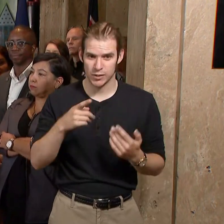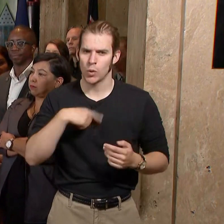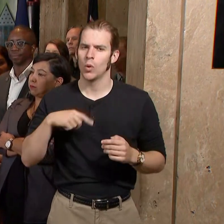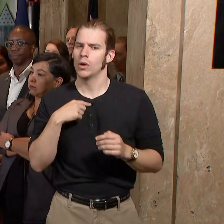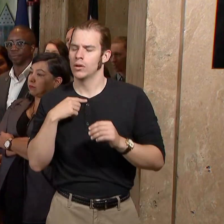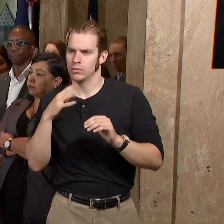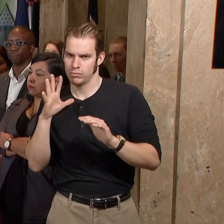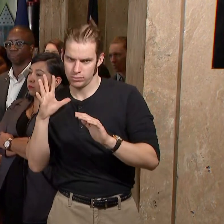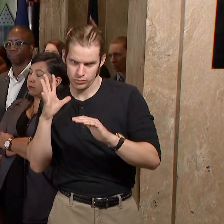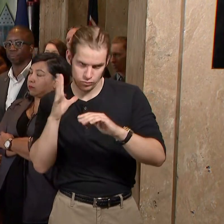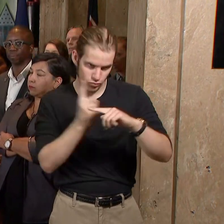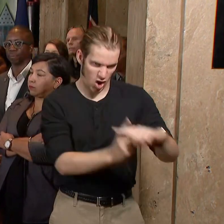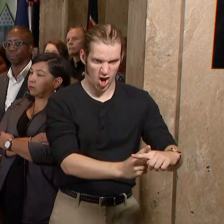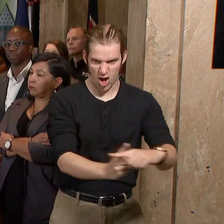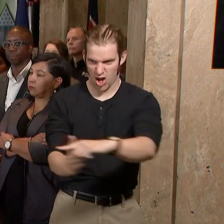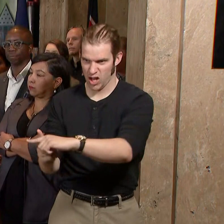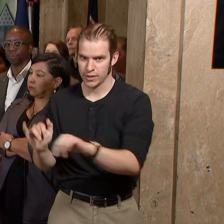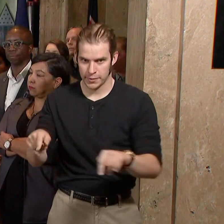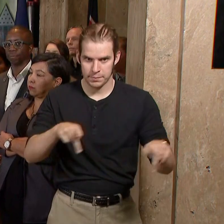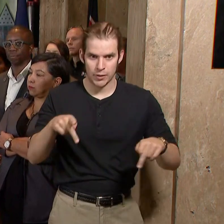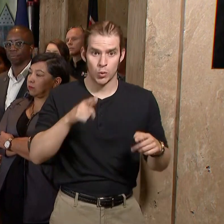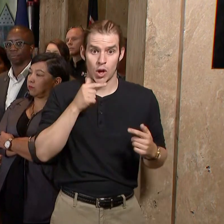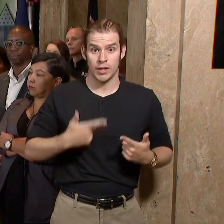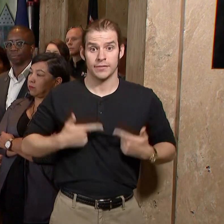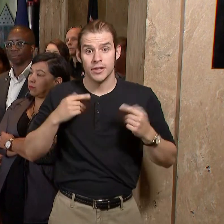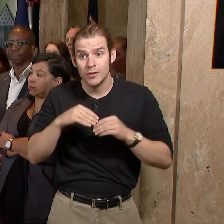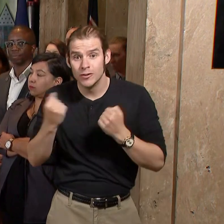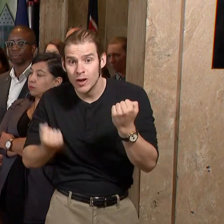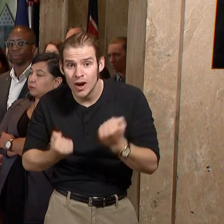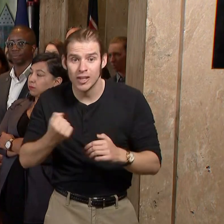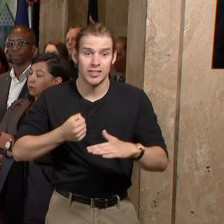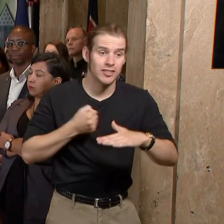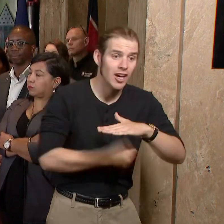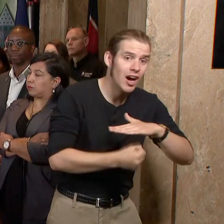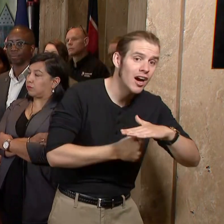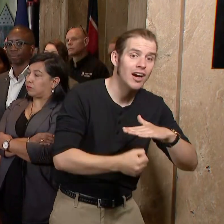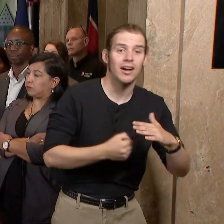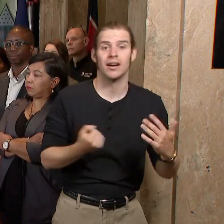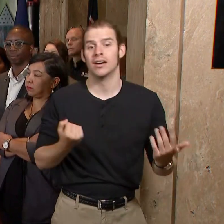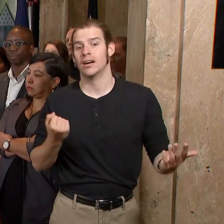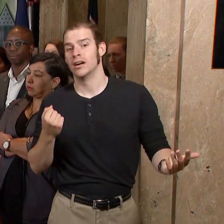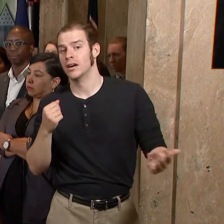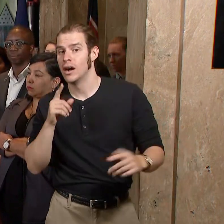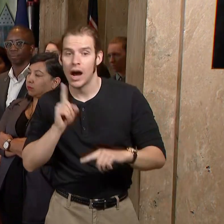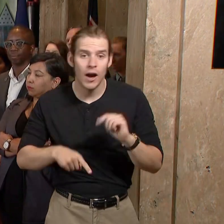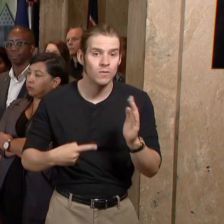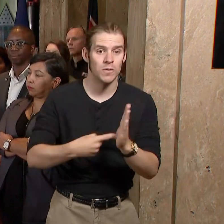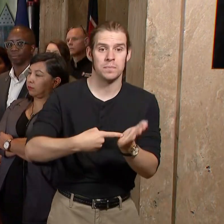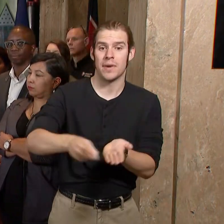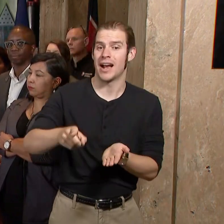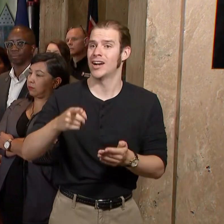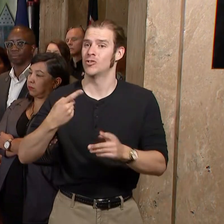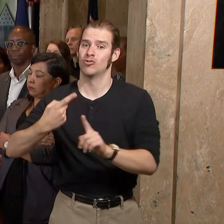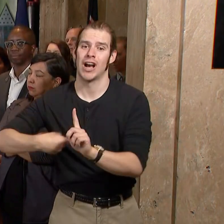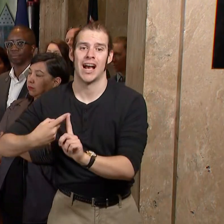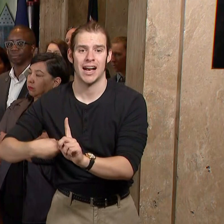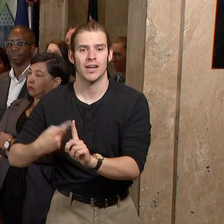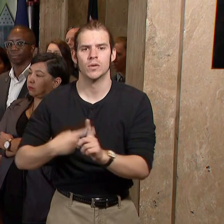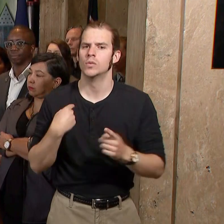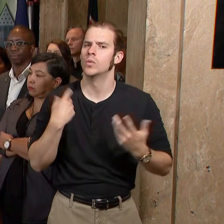shelters and folks that are living in vehicles and people that are in housing but just barely able to pay the rent. We don't want those people to slide out of housing back into homelessness.